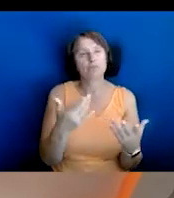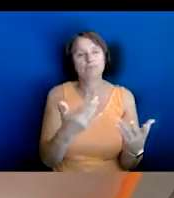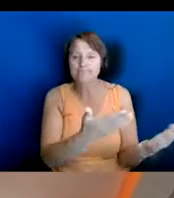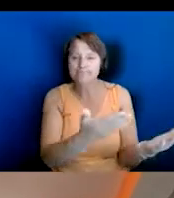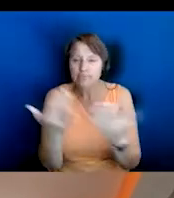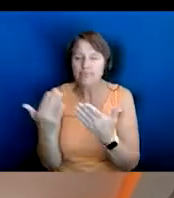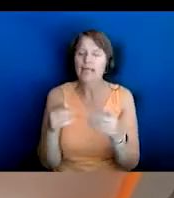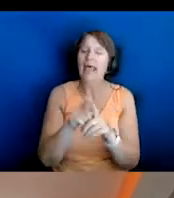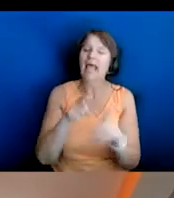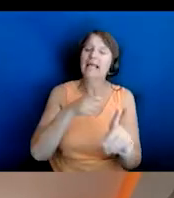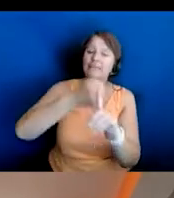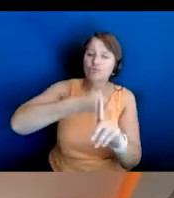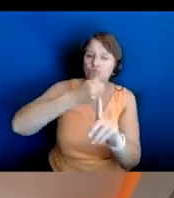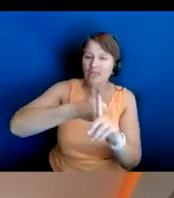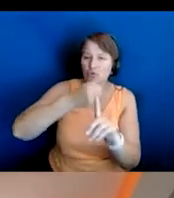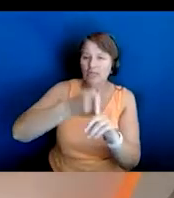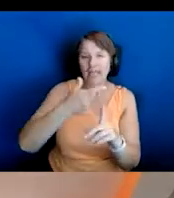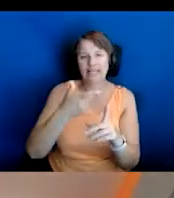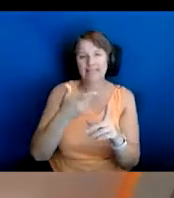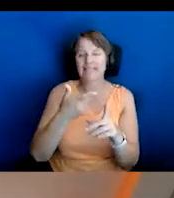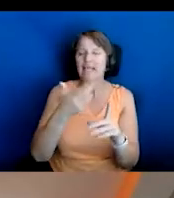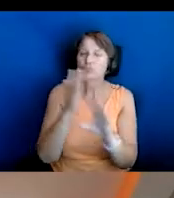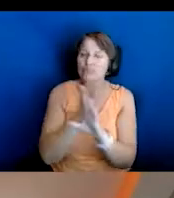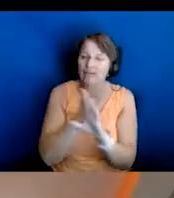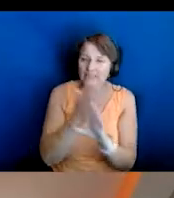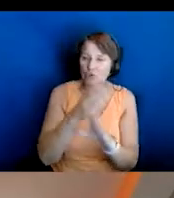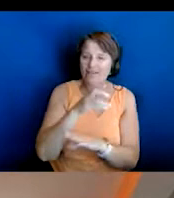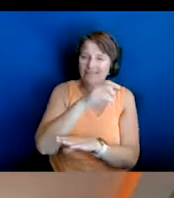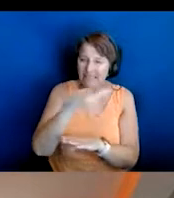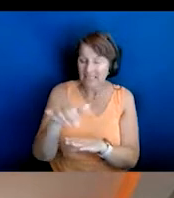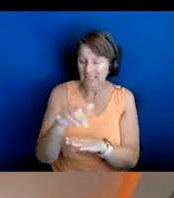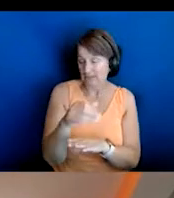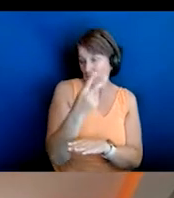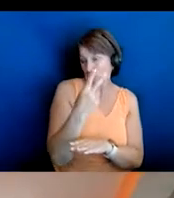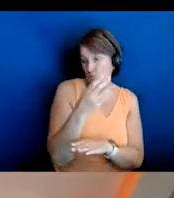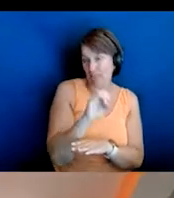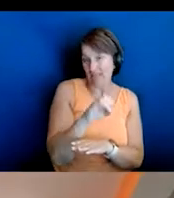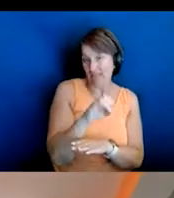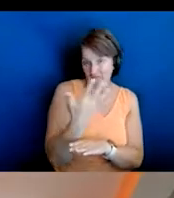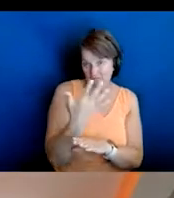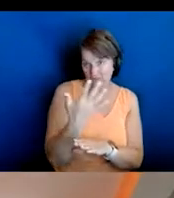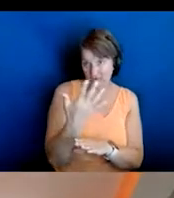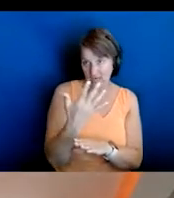against the privatisation of seeds in 2015, which ended up not completely happening.